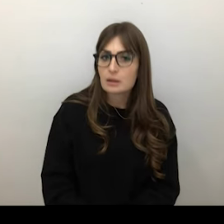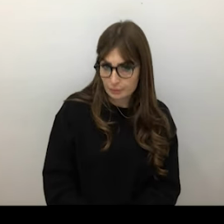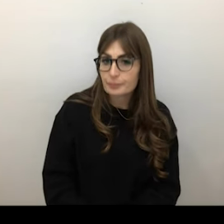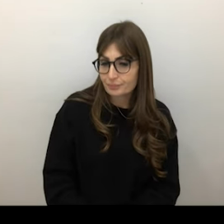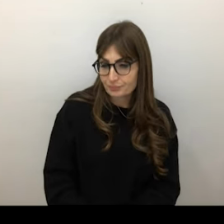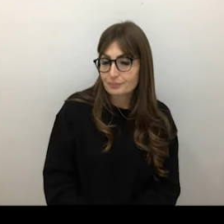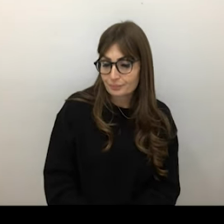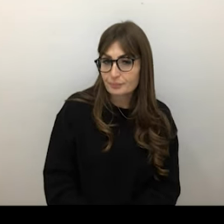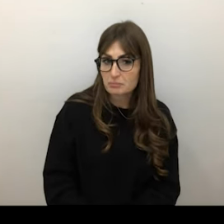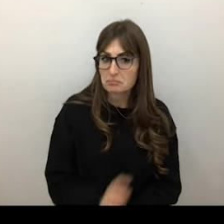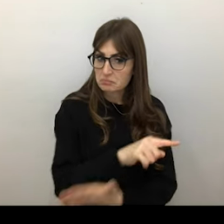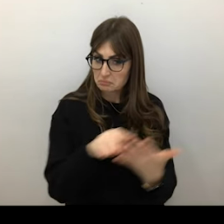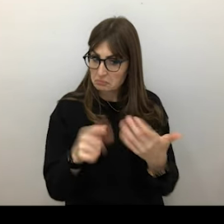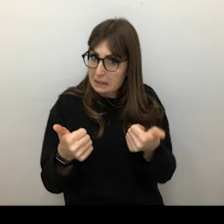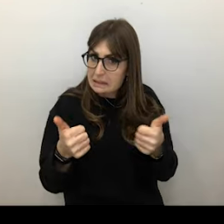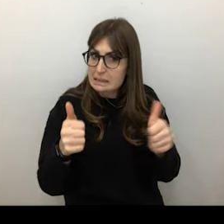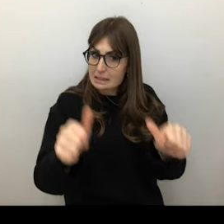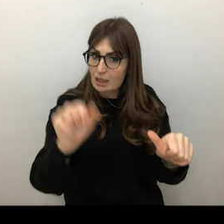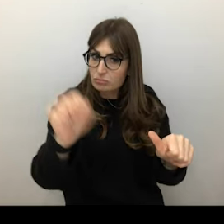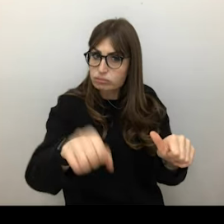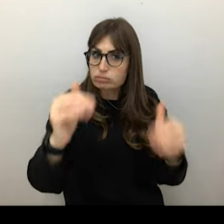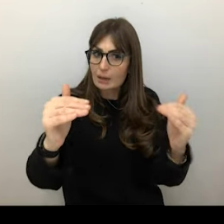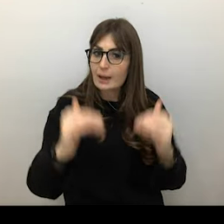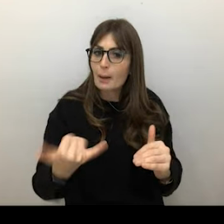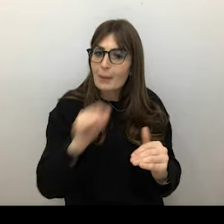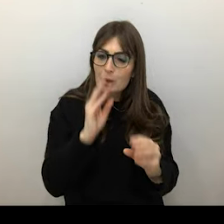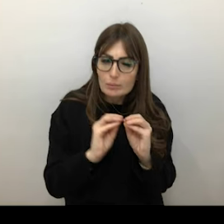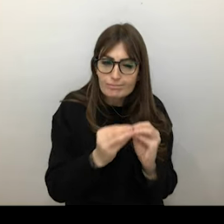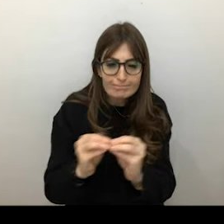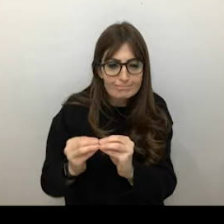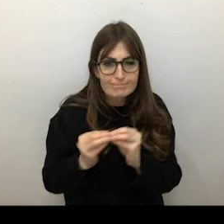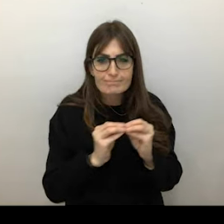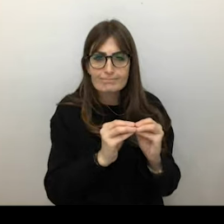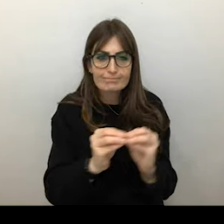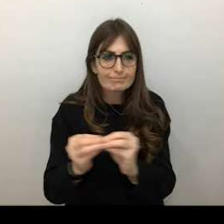If projects in these categories are successful, then we may negotiate a bespoke recoupable funding